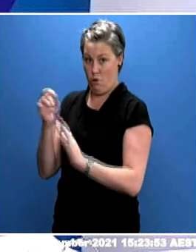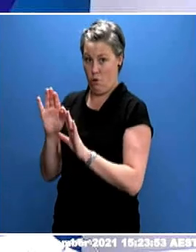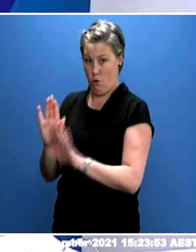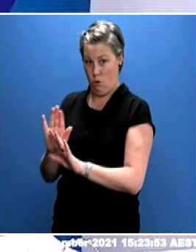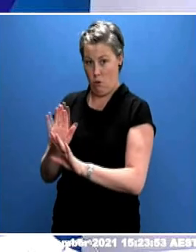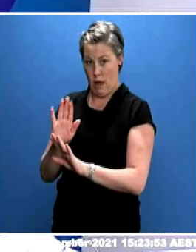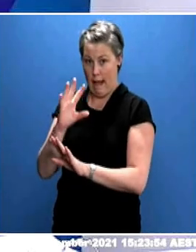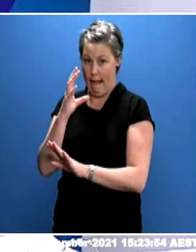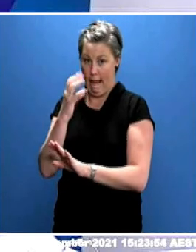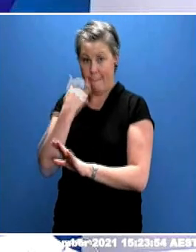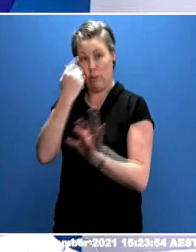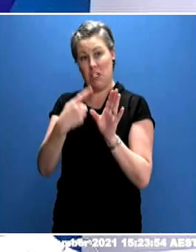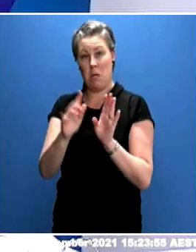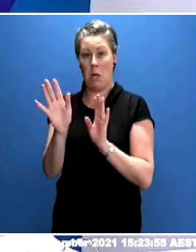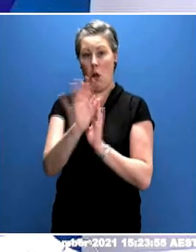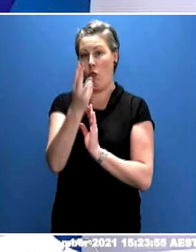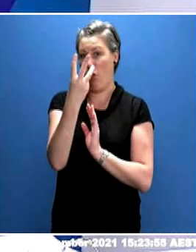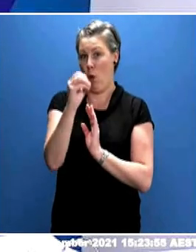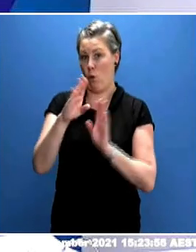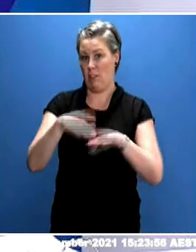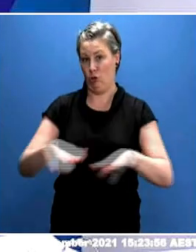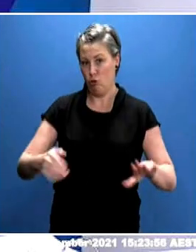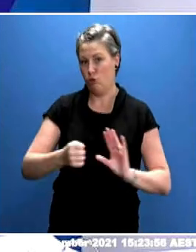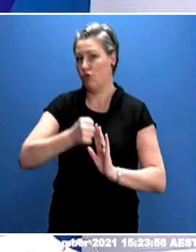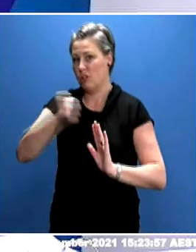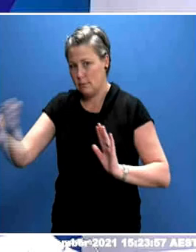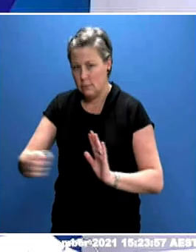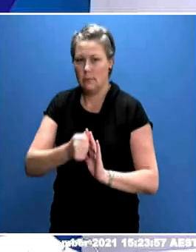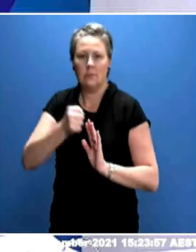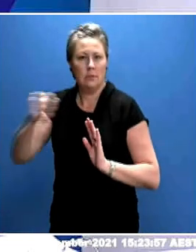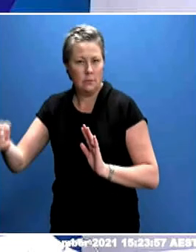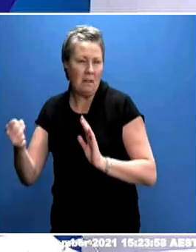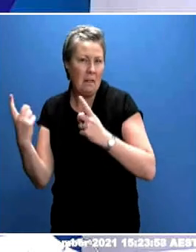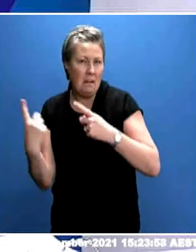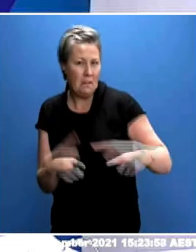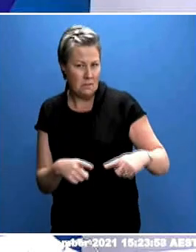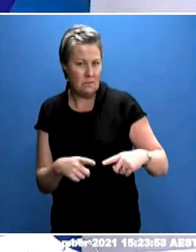children each year admitted to it, on average? On average, yes. On average.